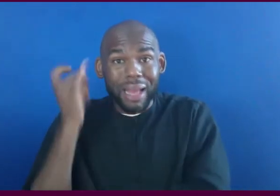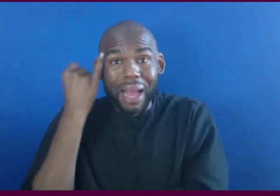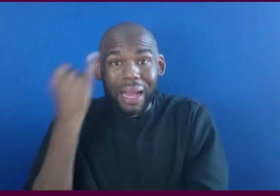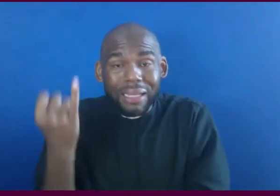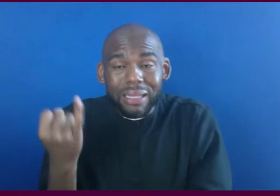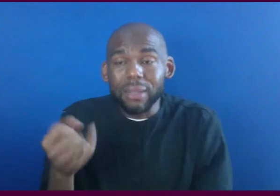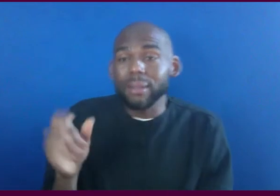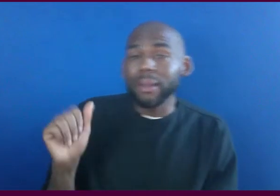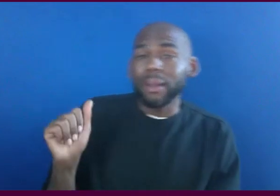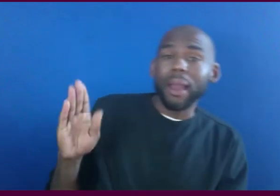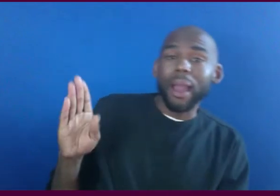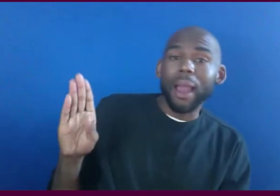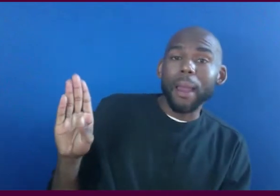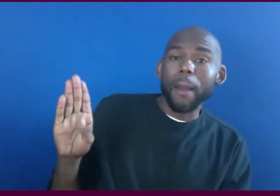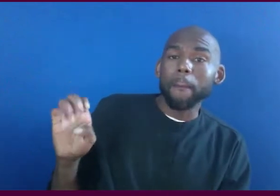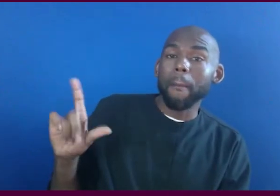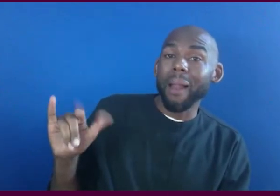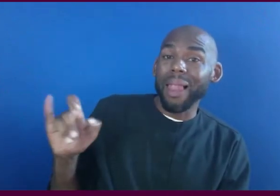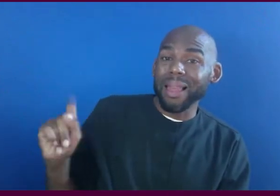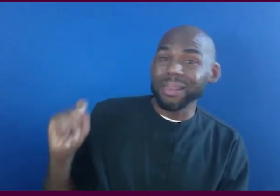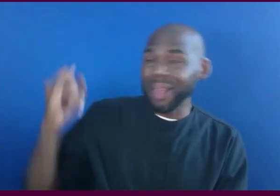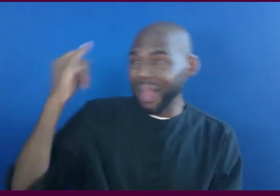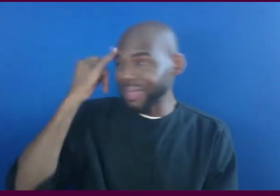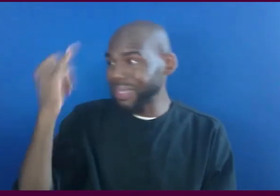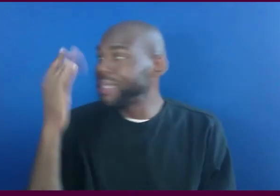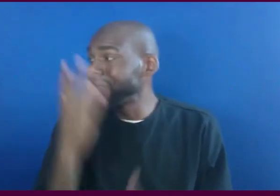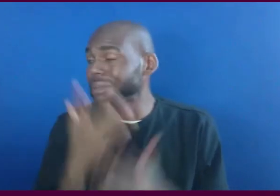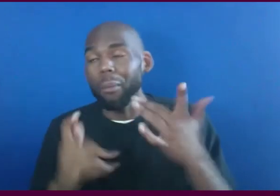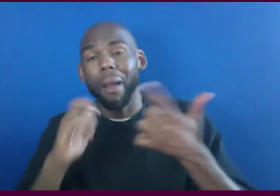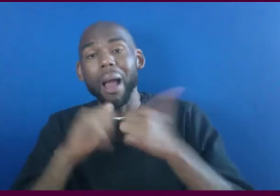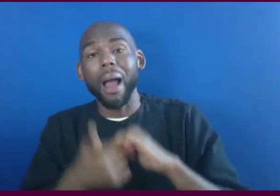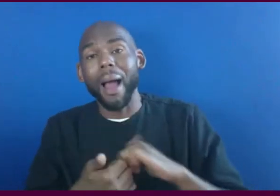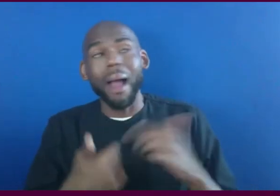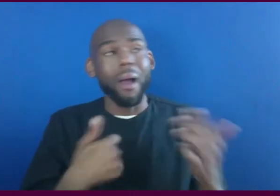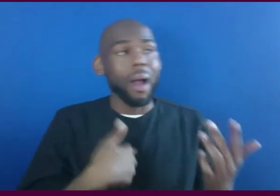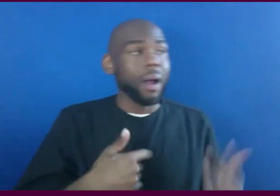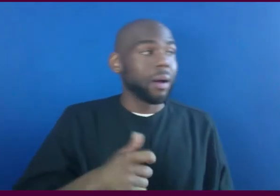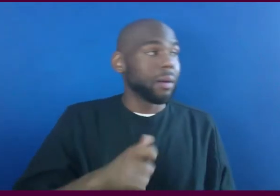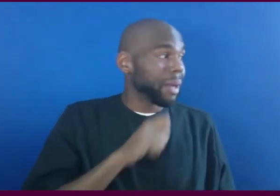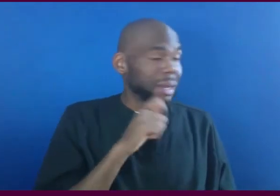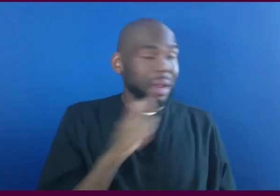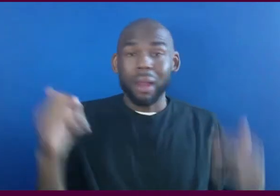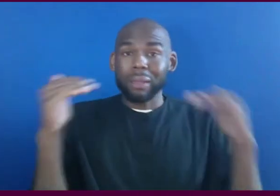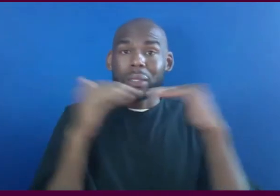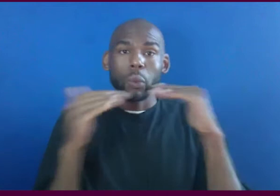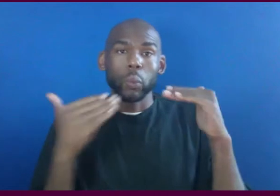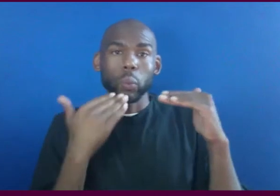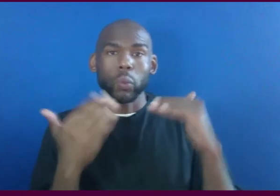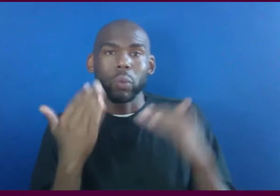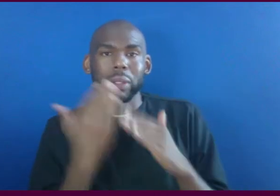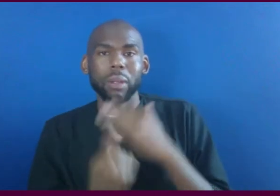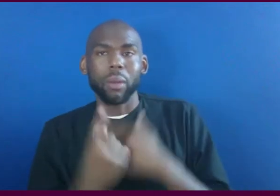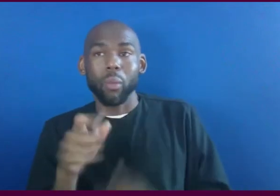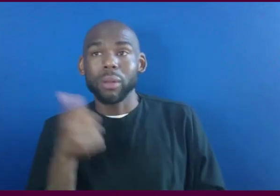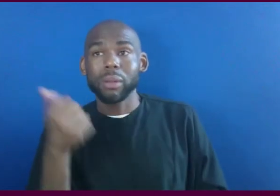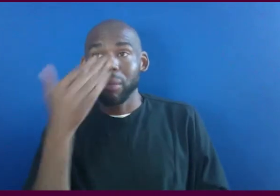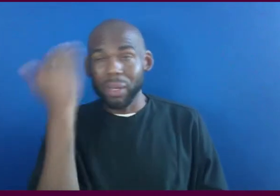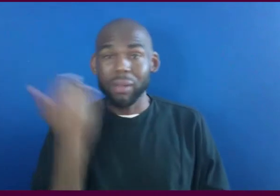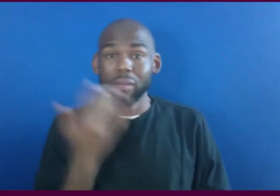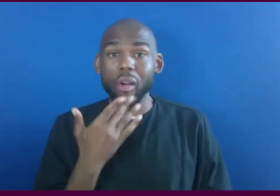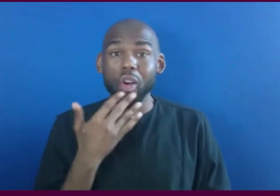ableist ideas that somehow I'm not as good as someone else because of the color of my